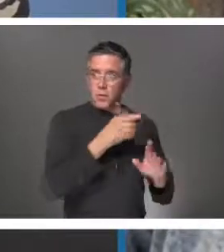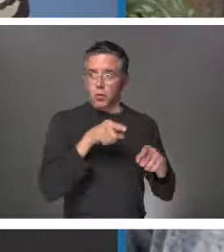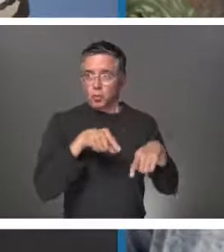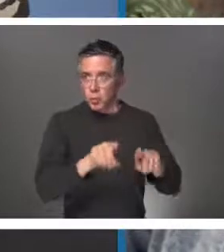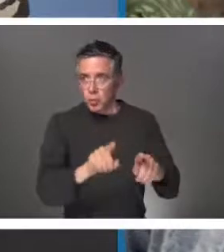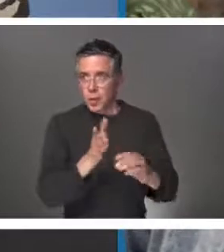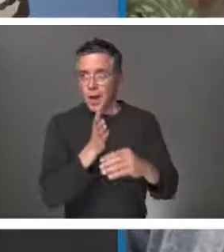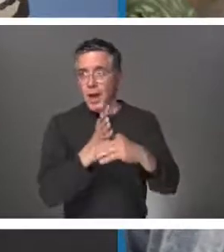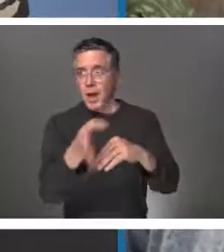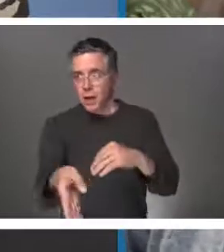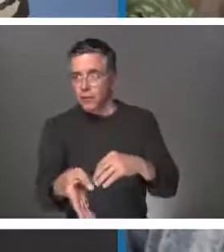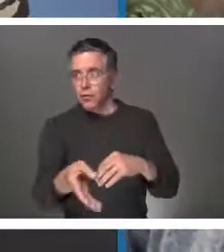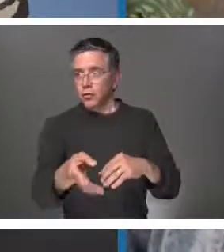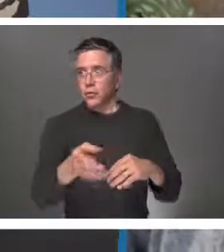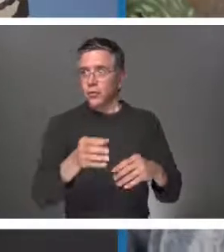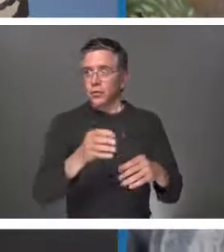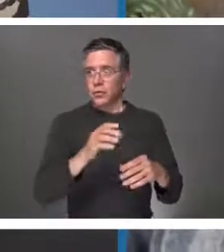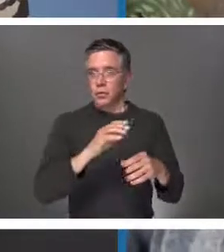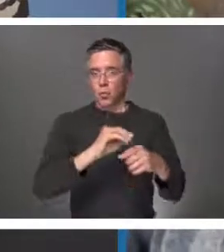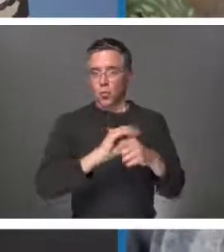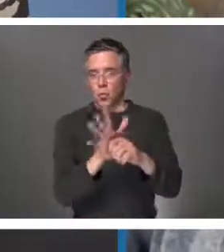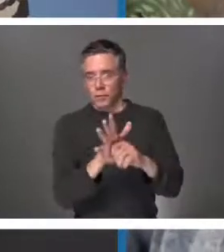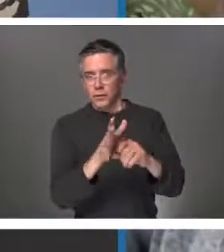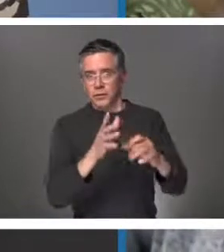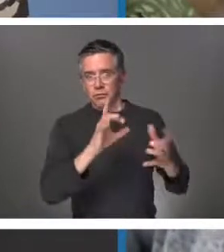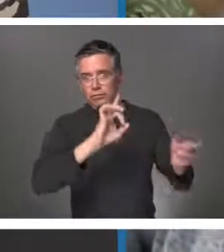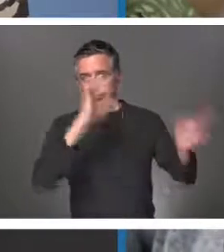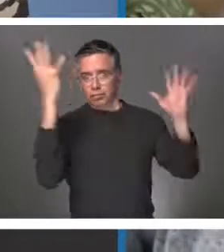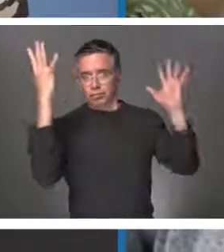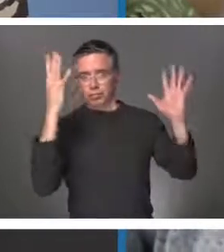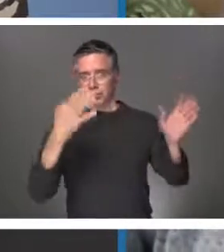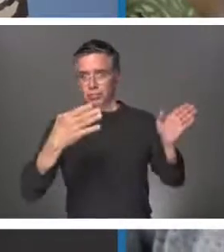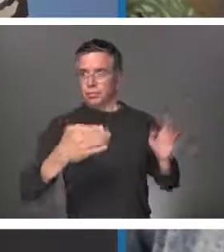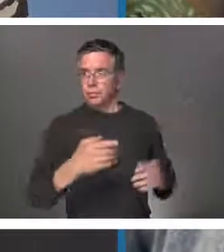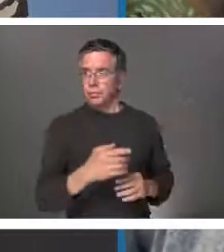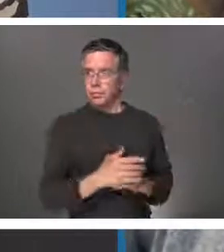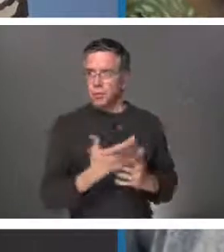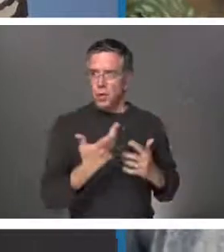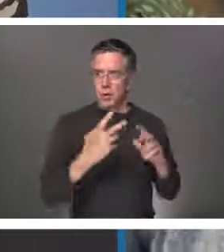in their jurisdiction for like what's the good information? How do they learn?